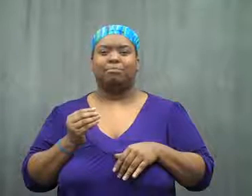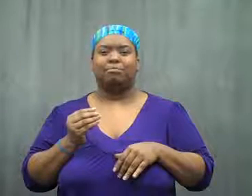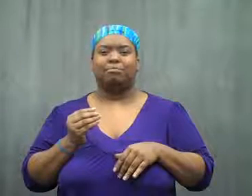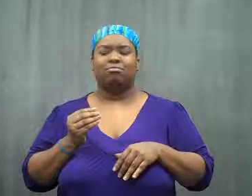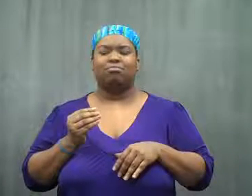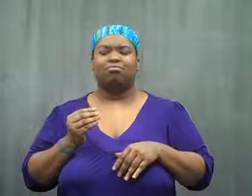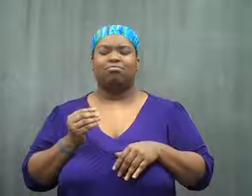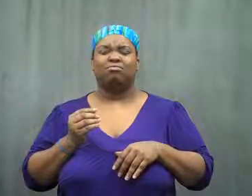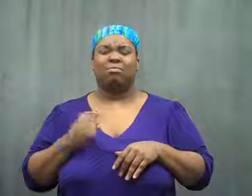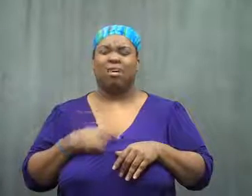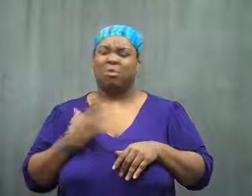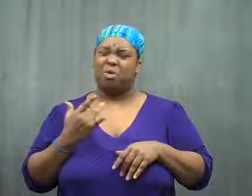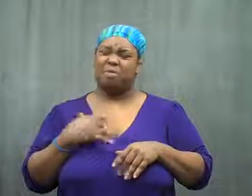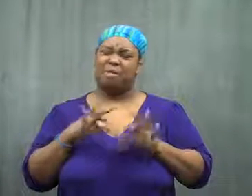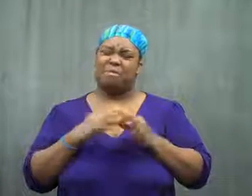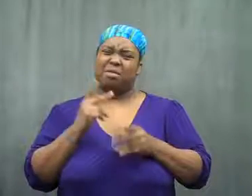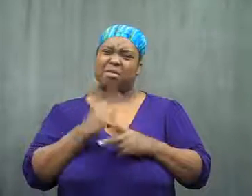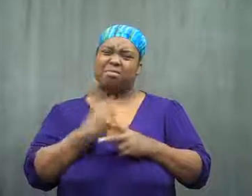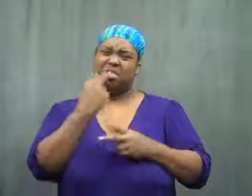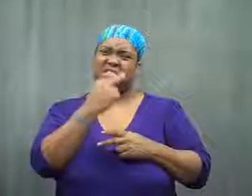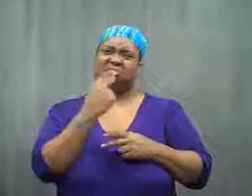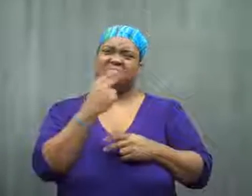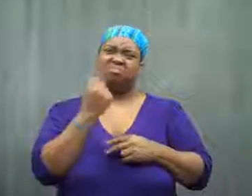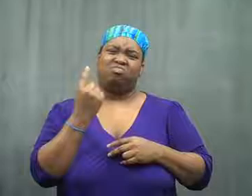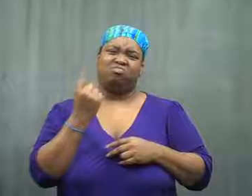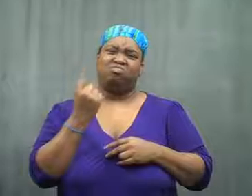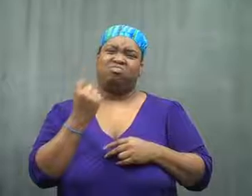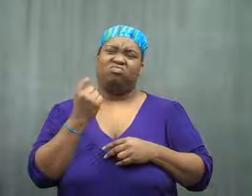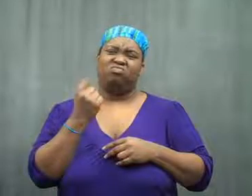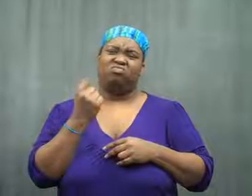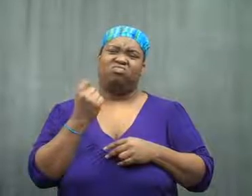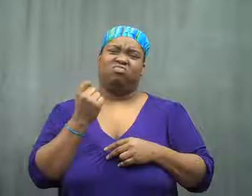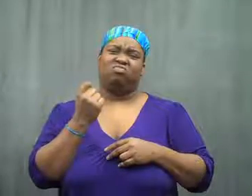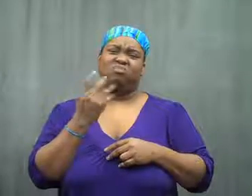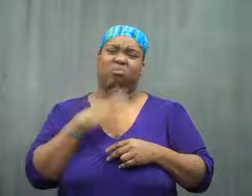I didn't understand why my family kept looking at me.